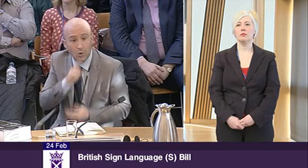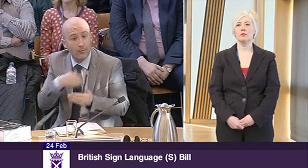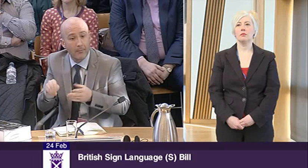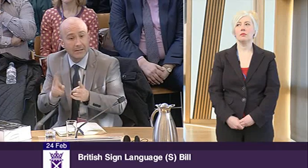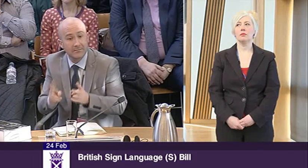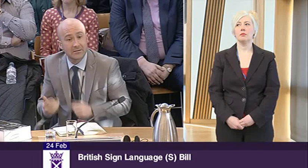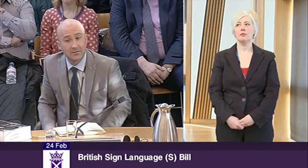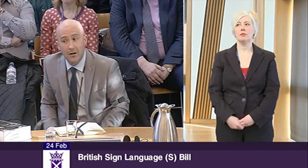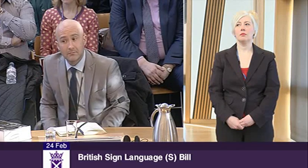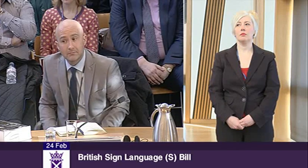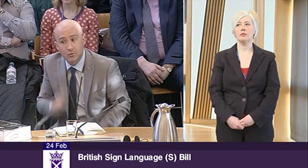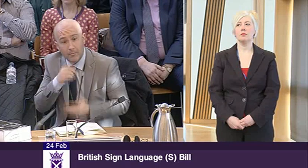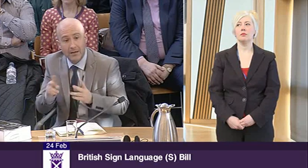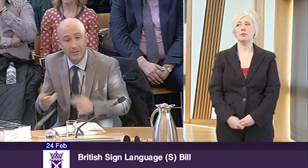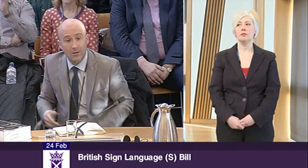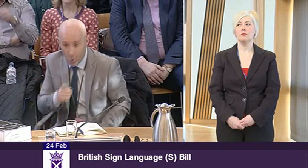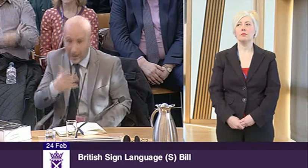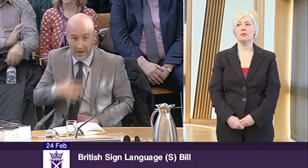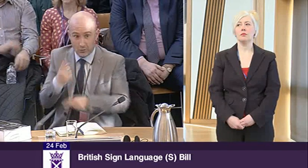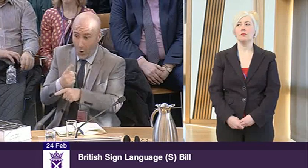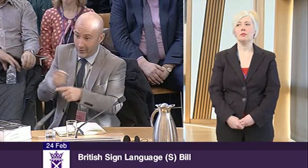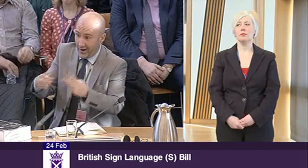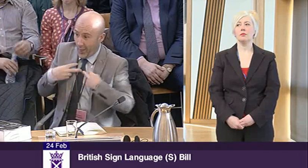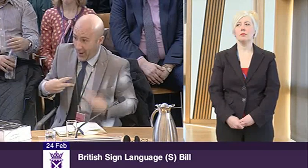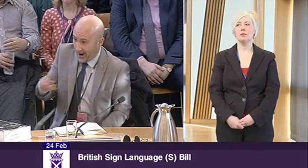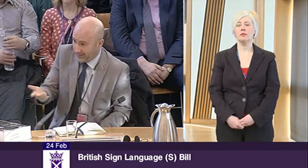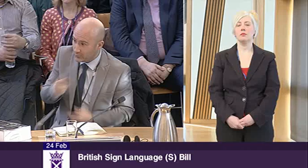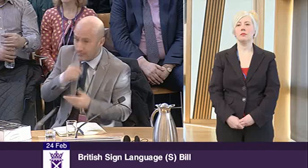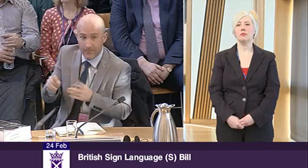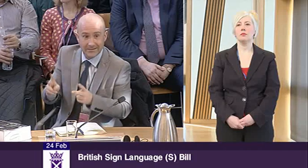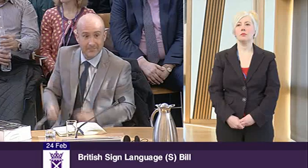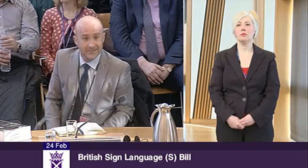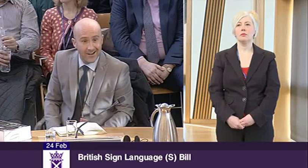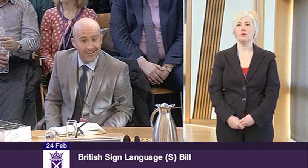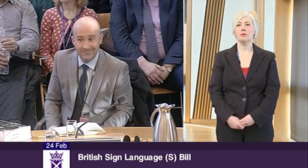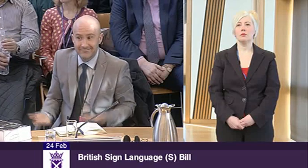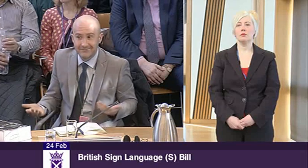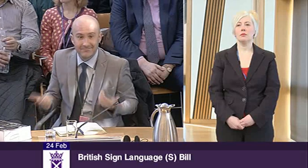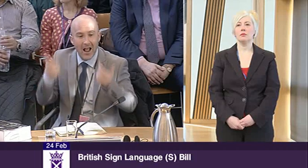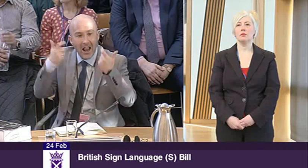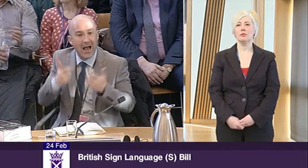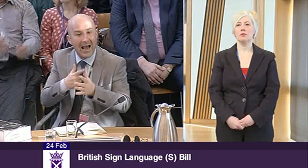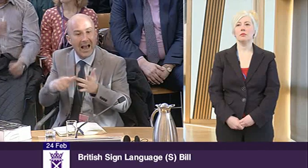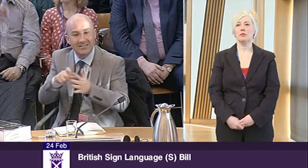If I want to go to a solicitor, who has to pay for the interpreter? I do. Legal aid does